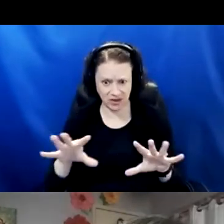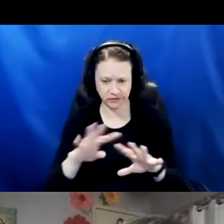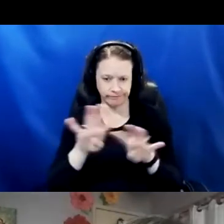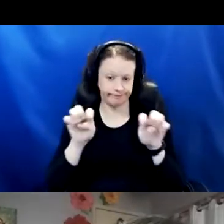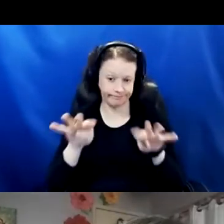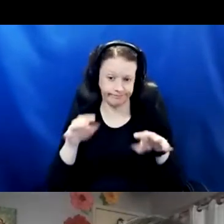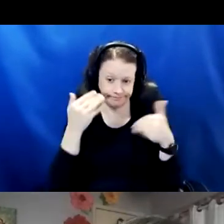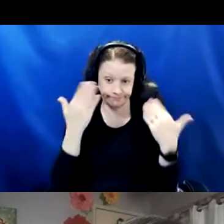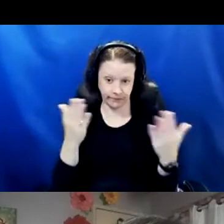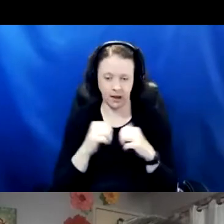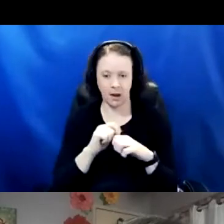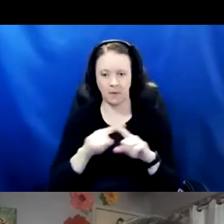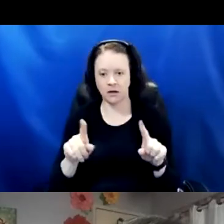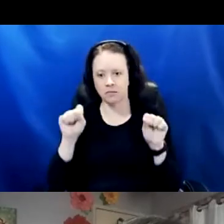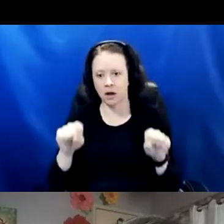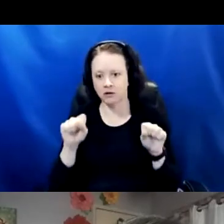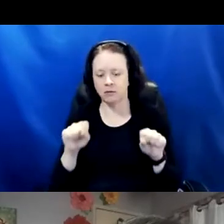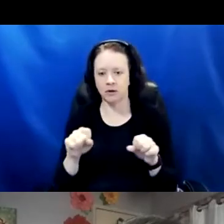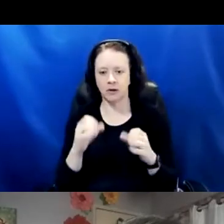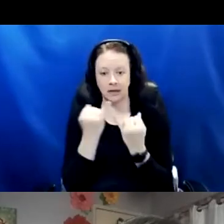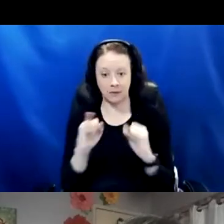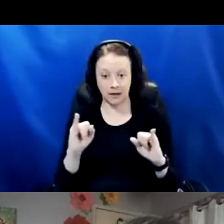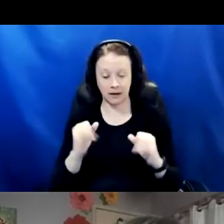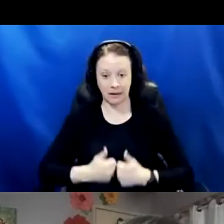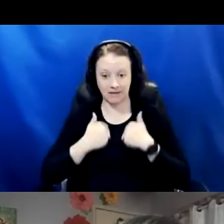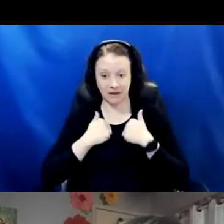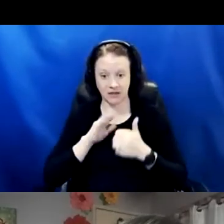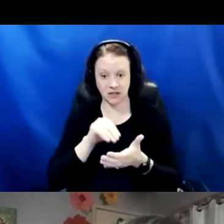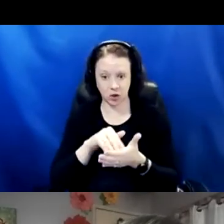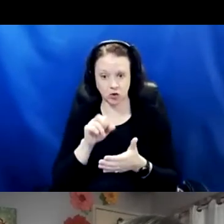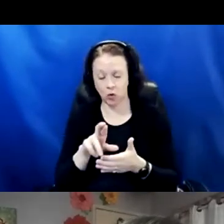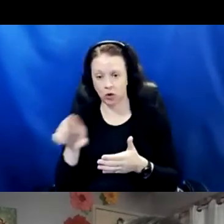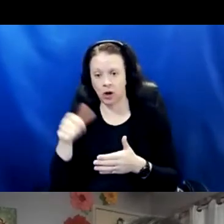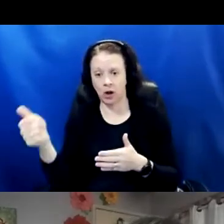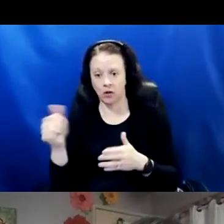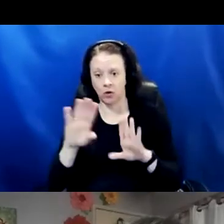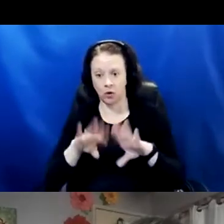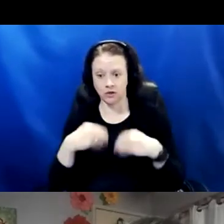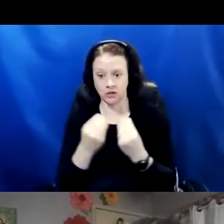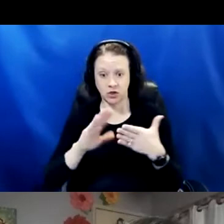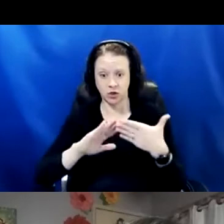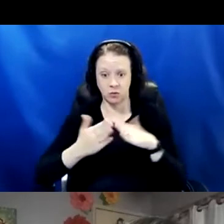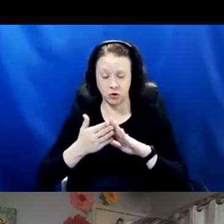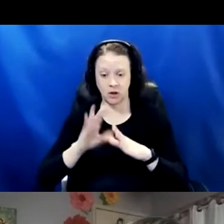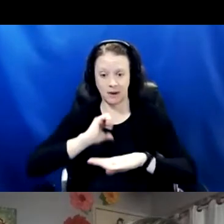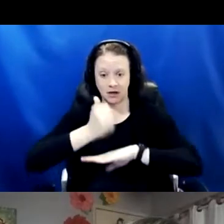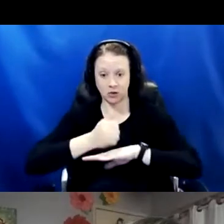a possibility that independent living centers or other community-based organizations may have access